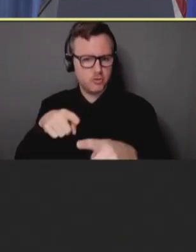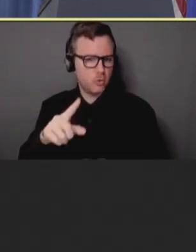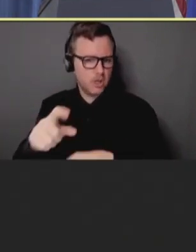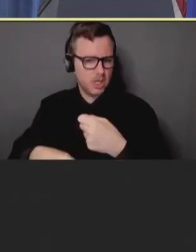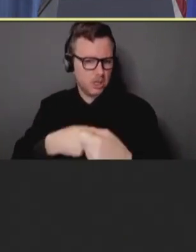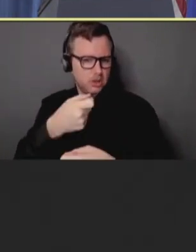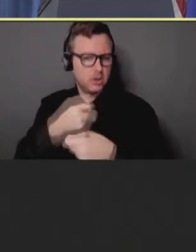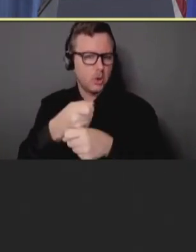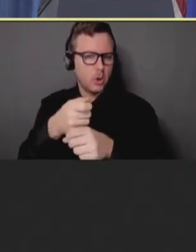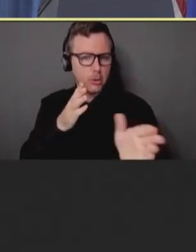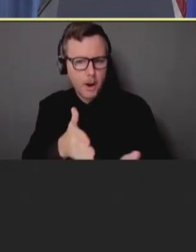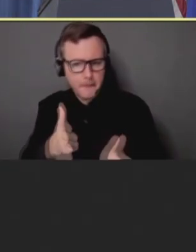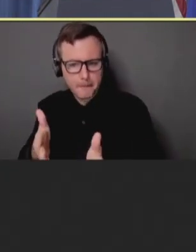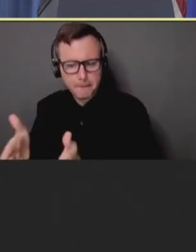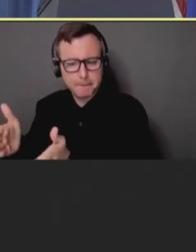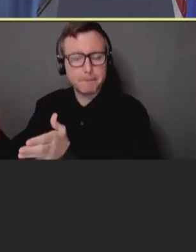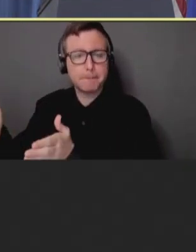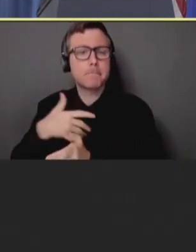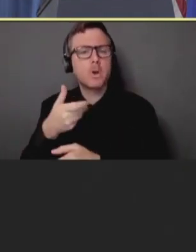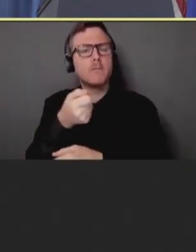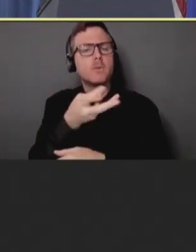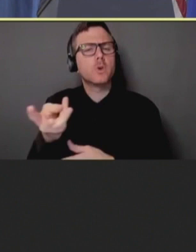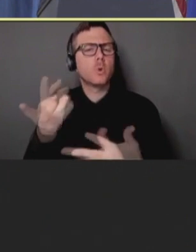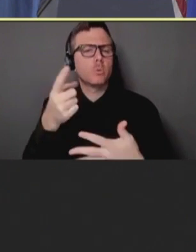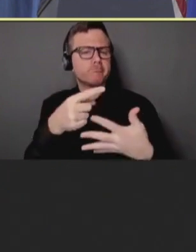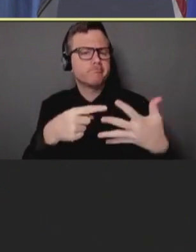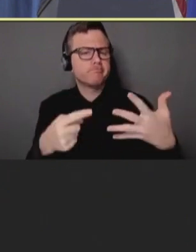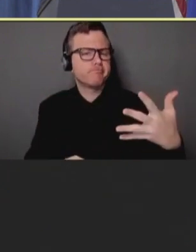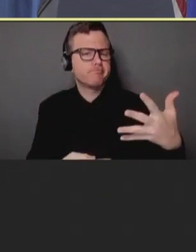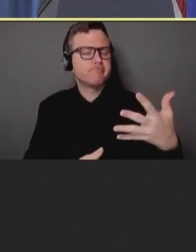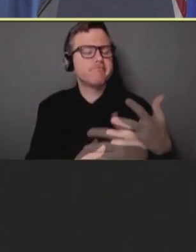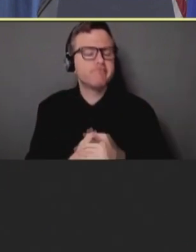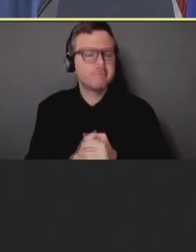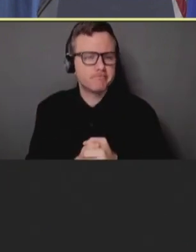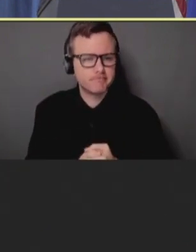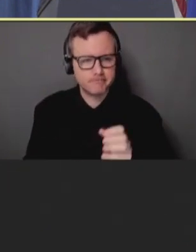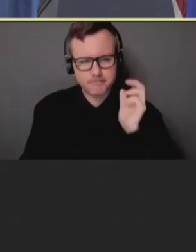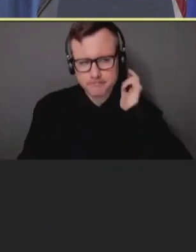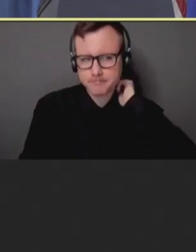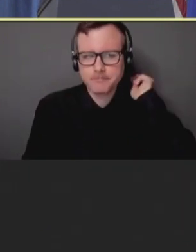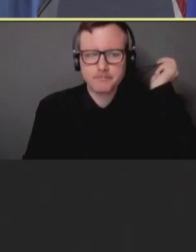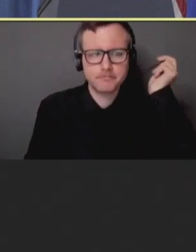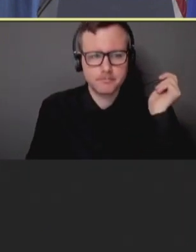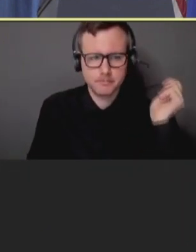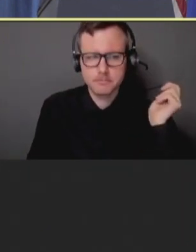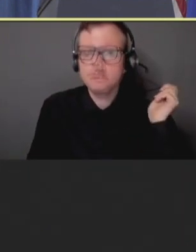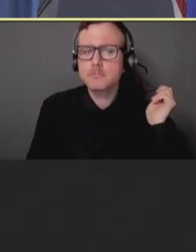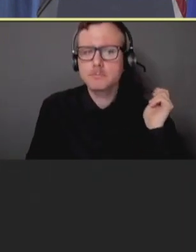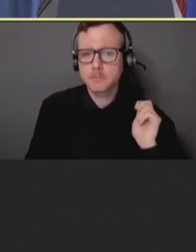I'd like to start with a few housekeeping items. I want to make sure everyone's aware this is a public meeting.